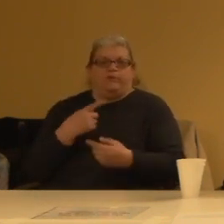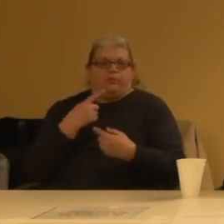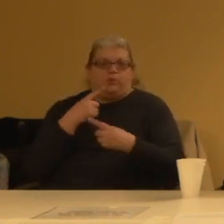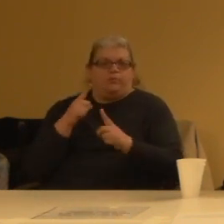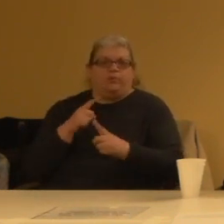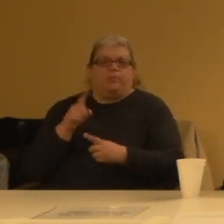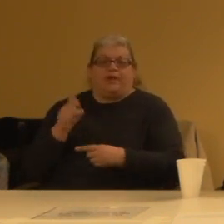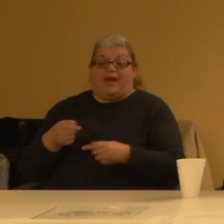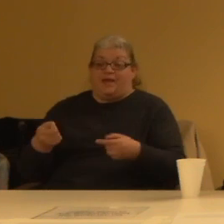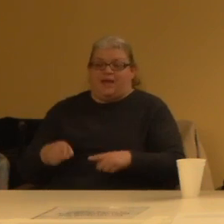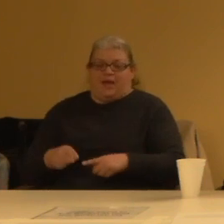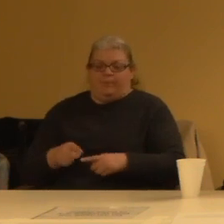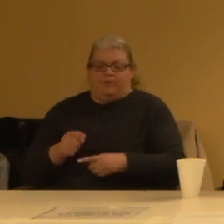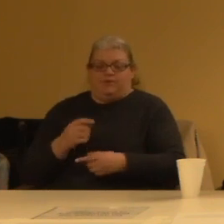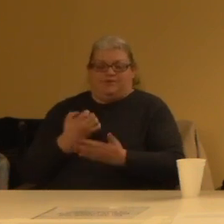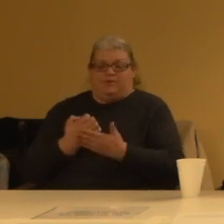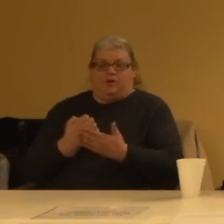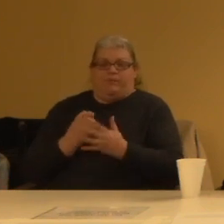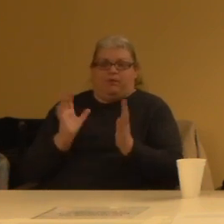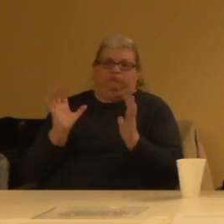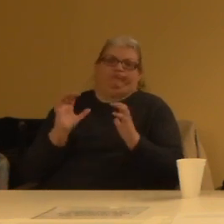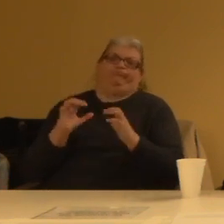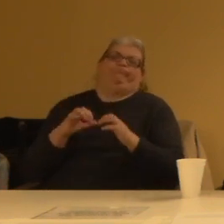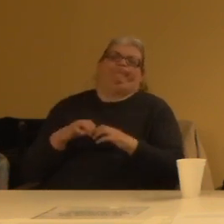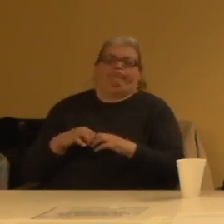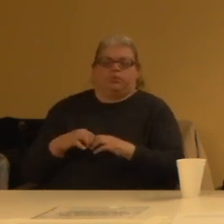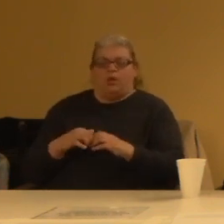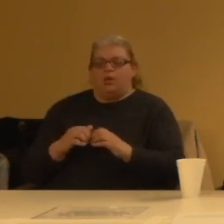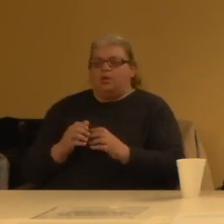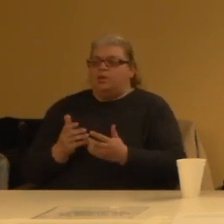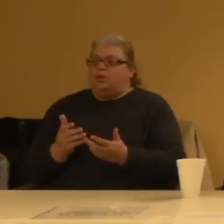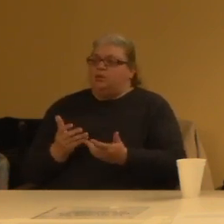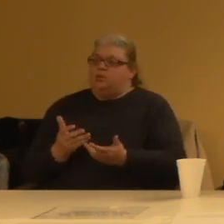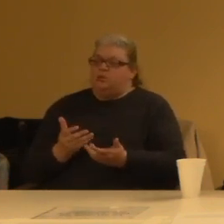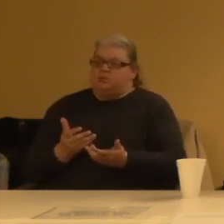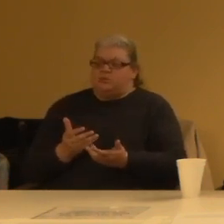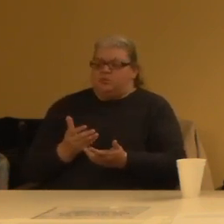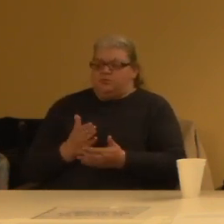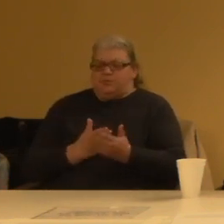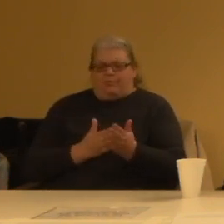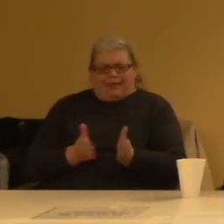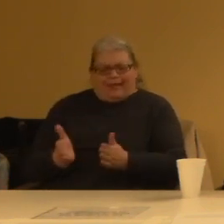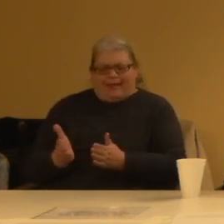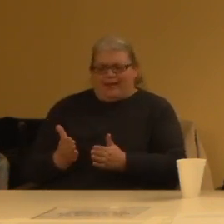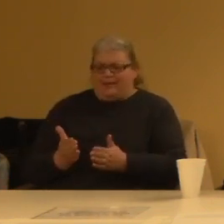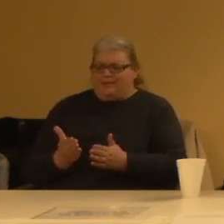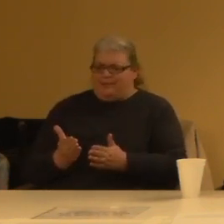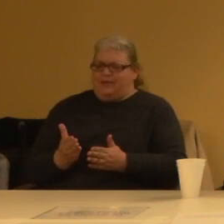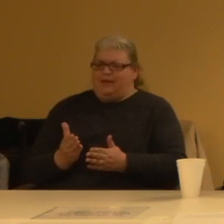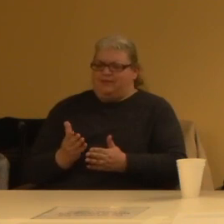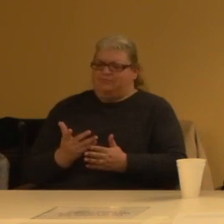was gonna fall apart, right? So if there's some plan that has equal energy of, "If we don't have this happen,